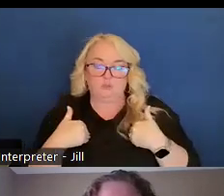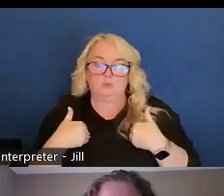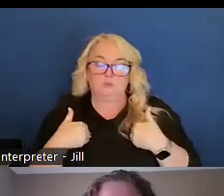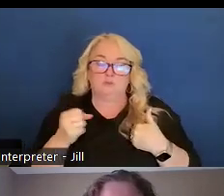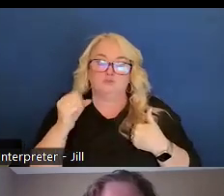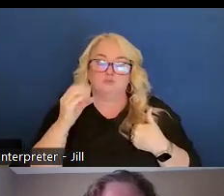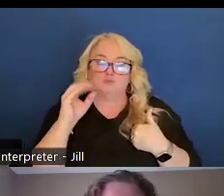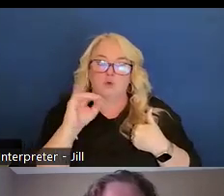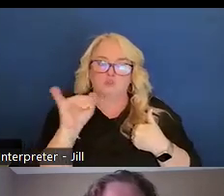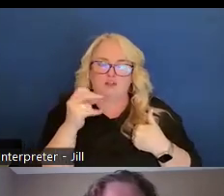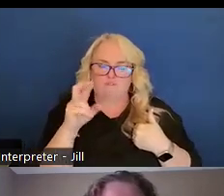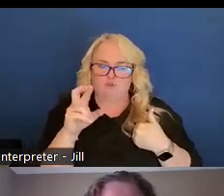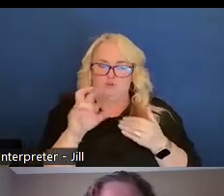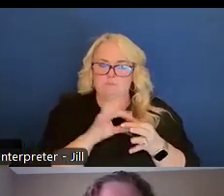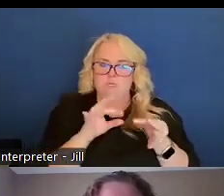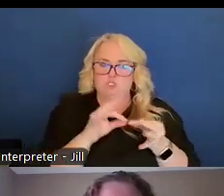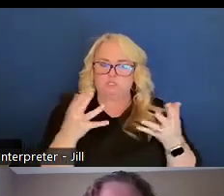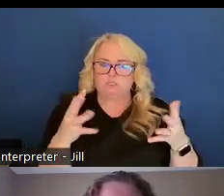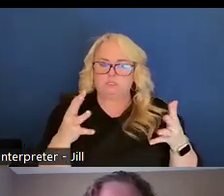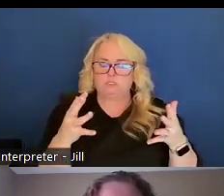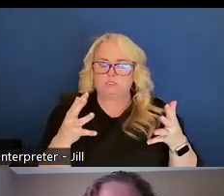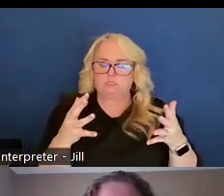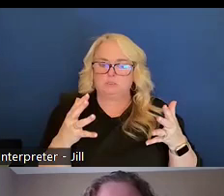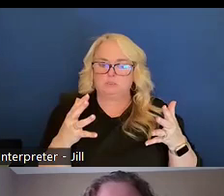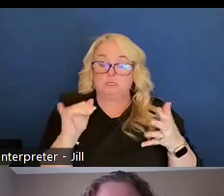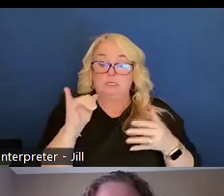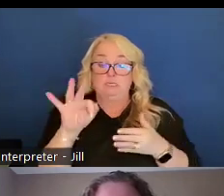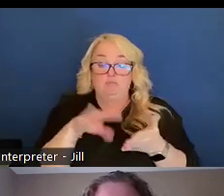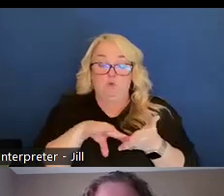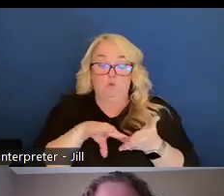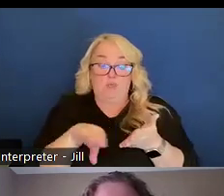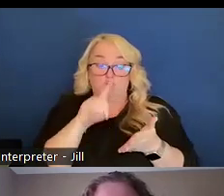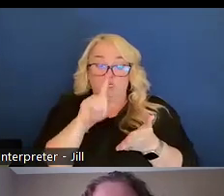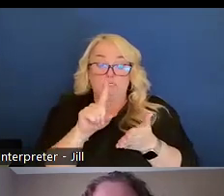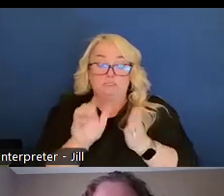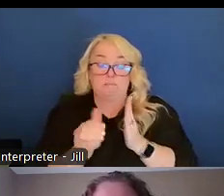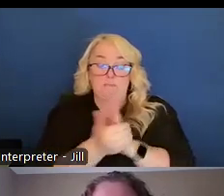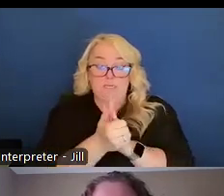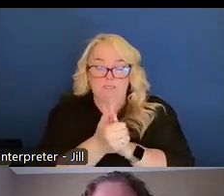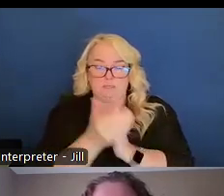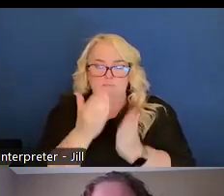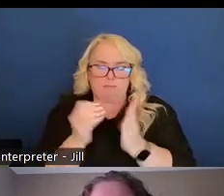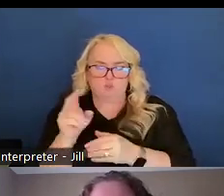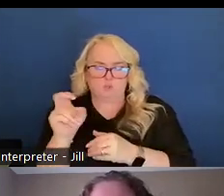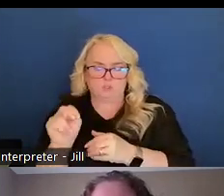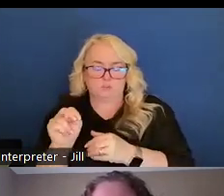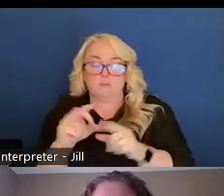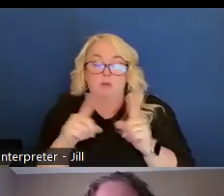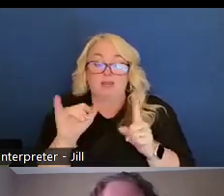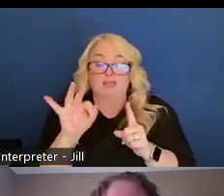Jennifer mentioned, if the waiver is being amended, there